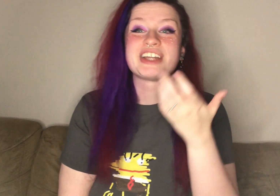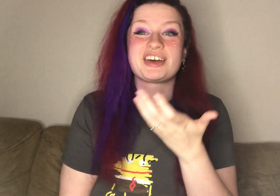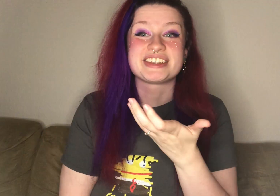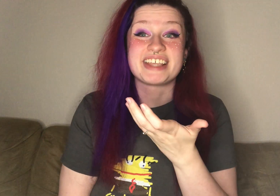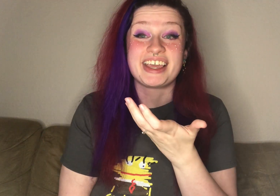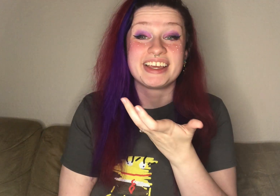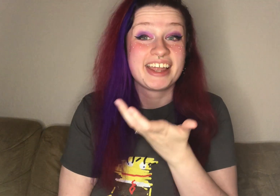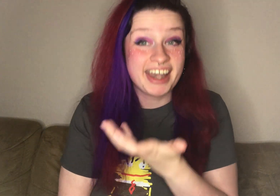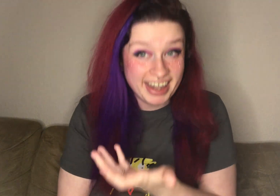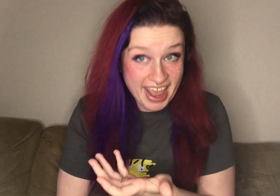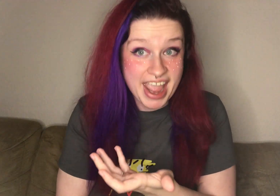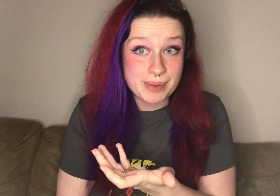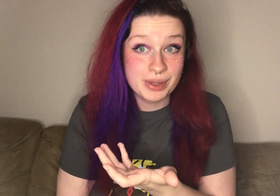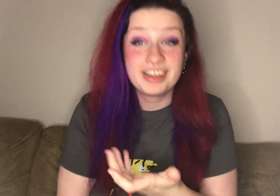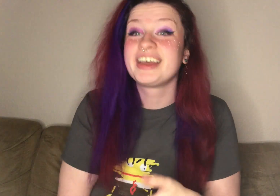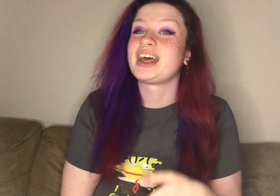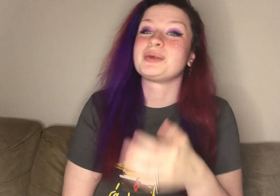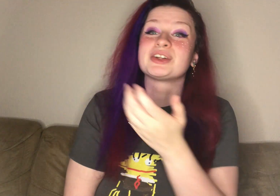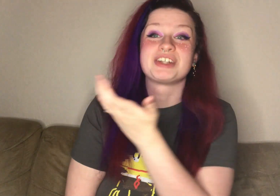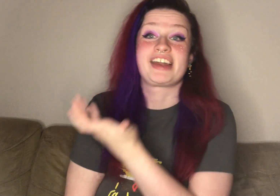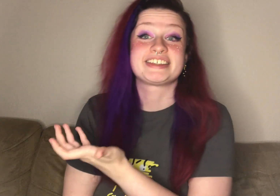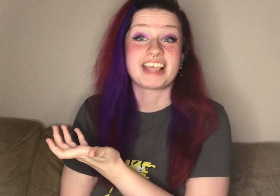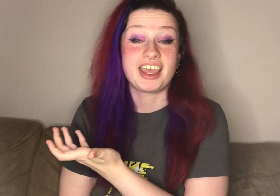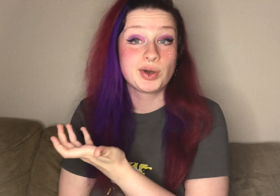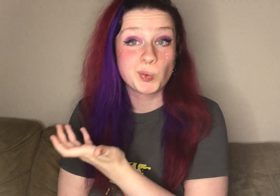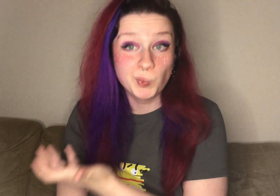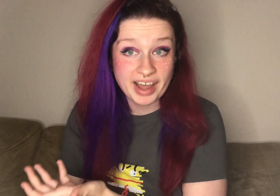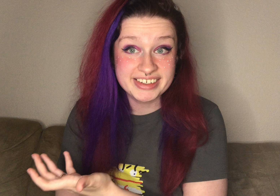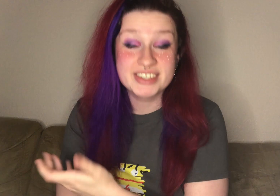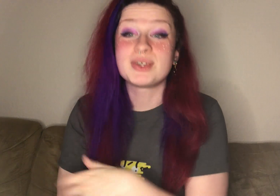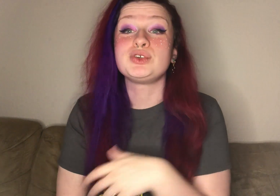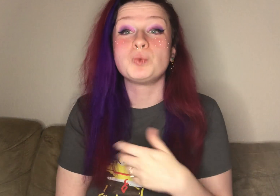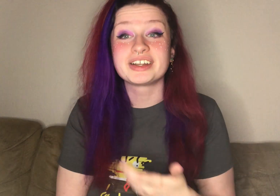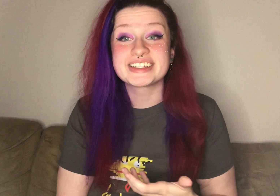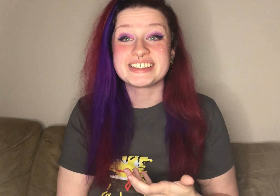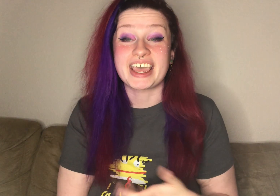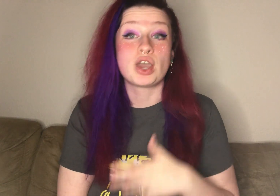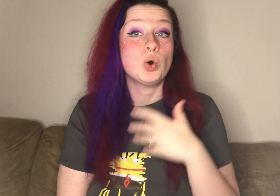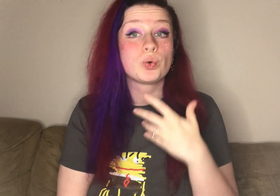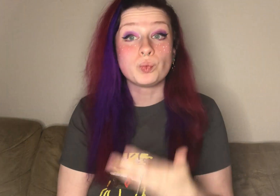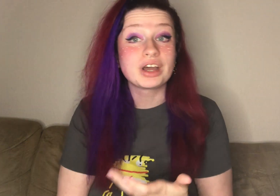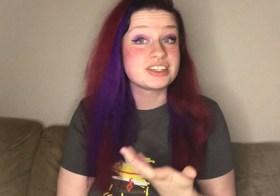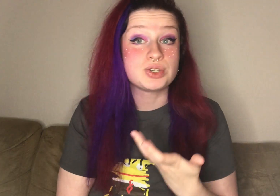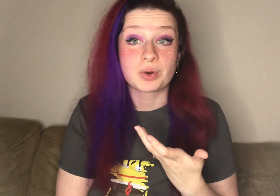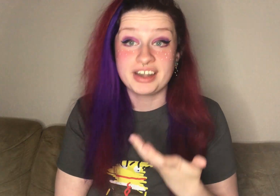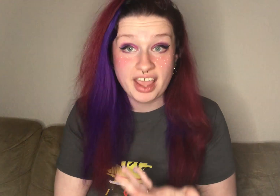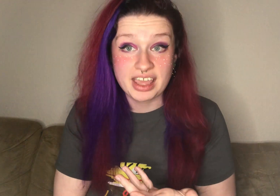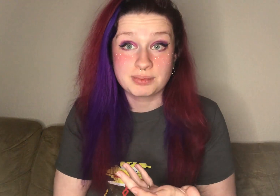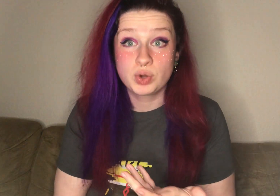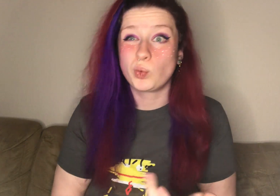how to say name, and we learned how to say what so if you want to say what is your name,